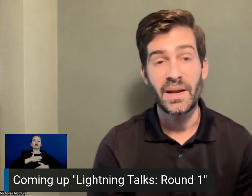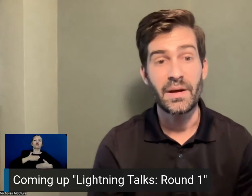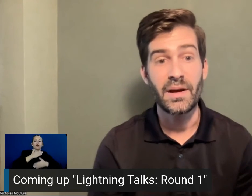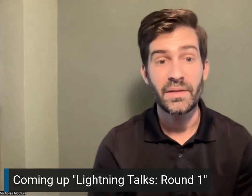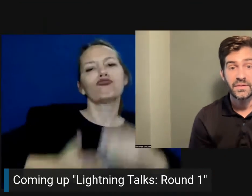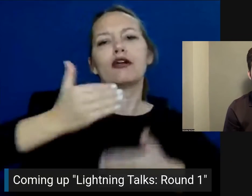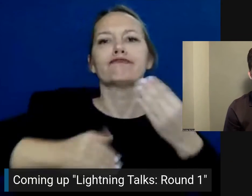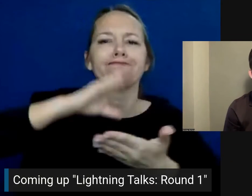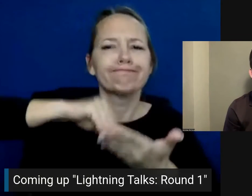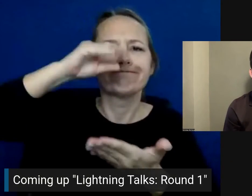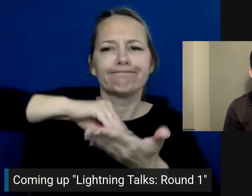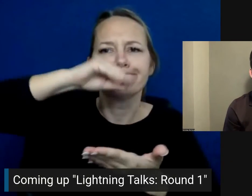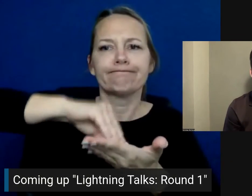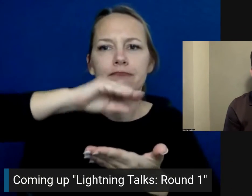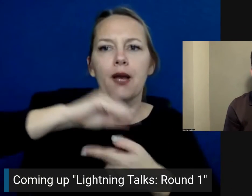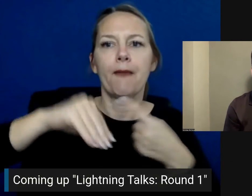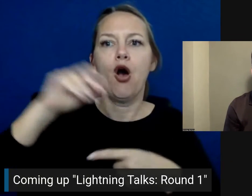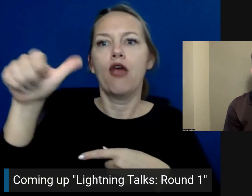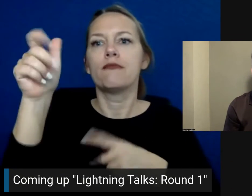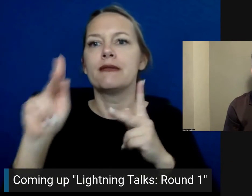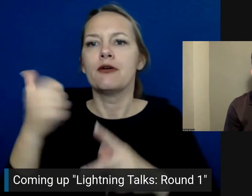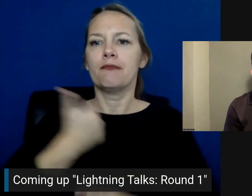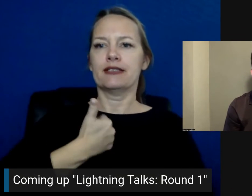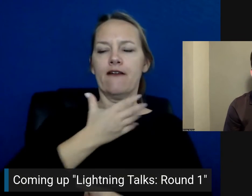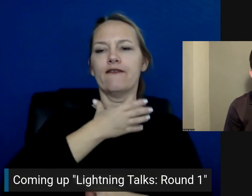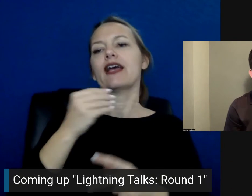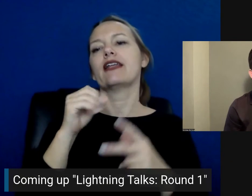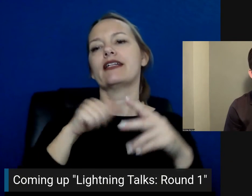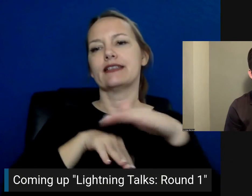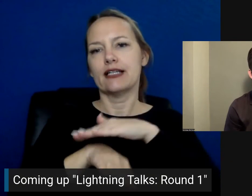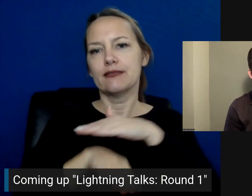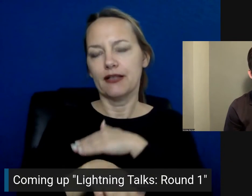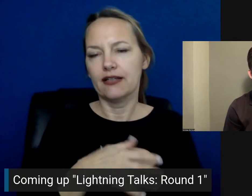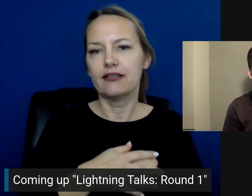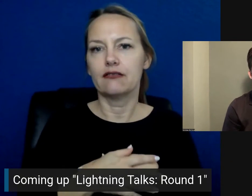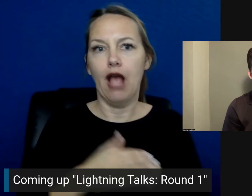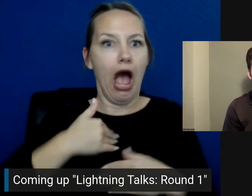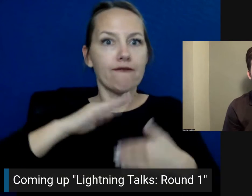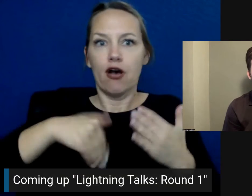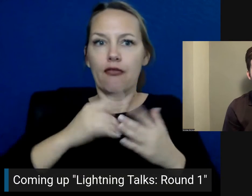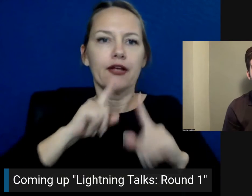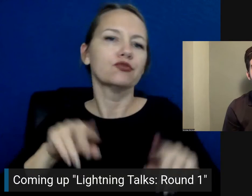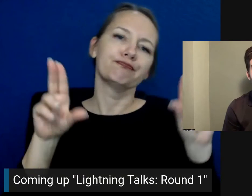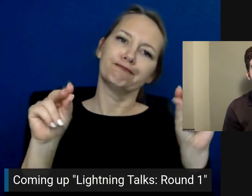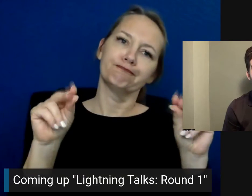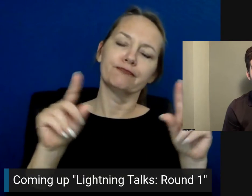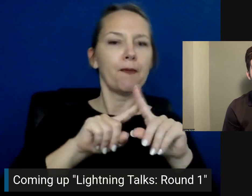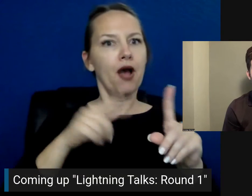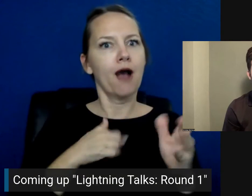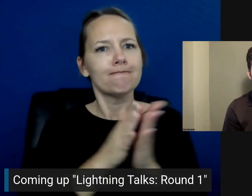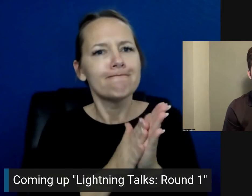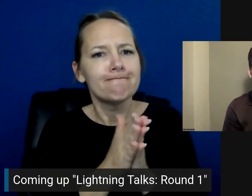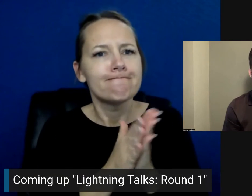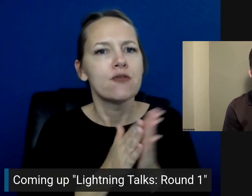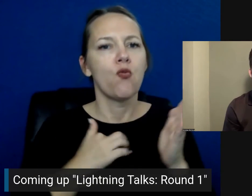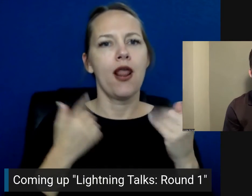about others, myself, and accessibility. I don't have all of the answers, but I am passionate about what I am doing and look forward to see